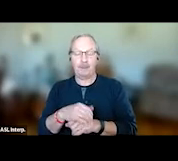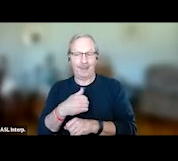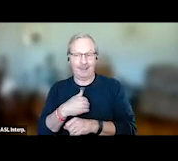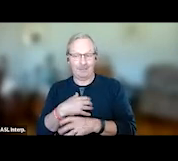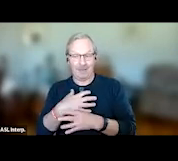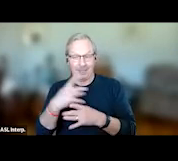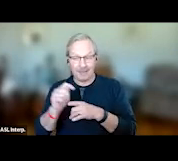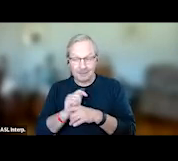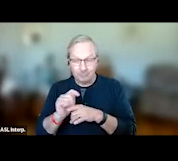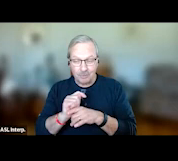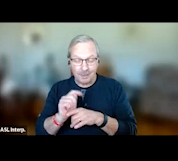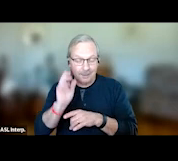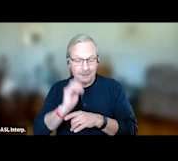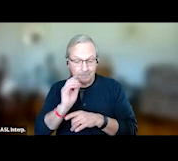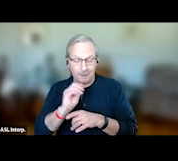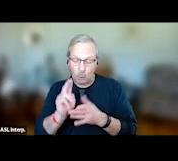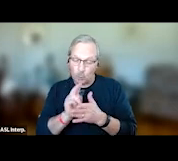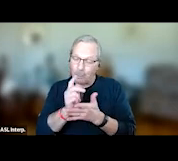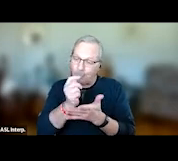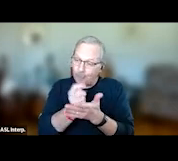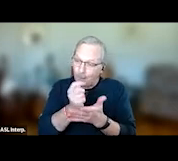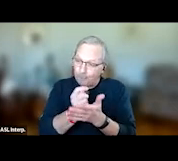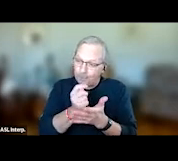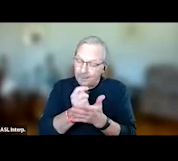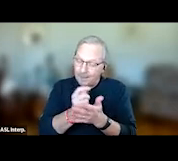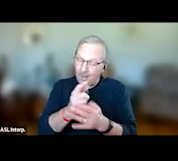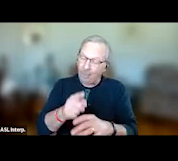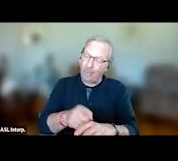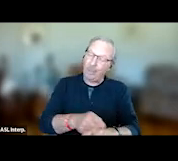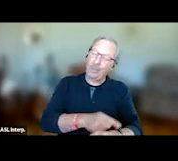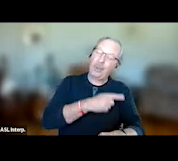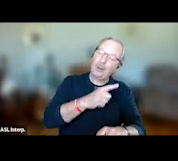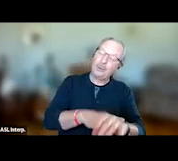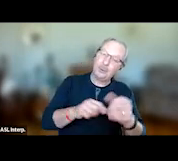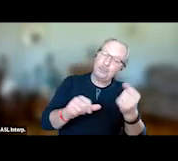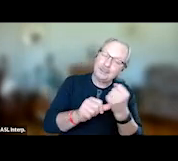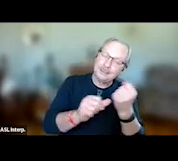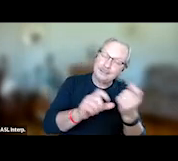or experience using therapy in the long term to assist with changing psychotic symptoms,